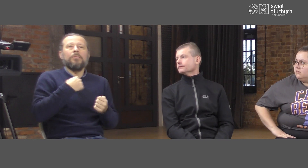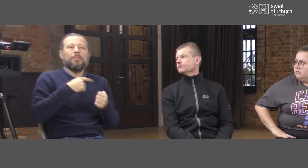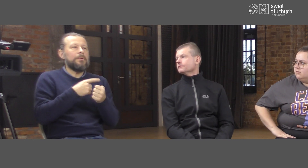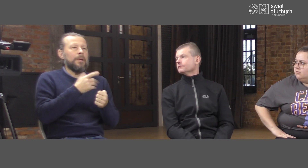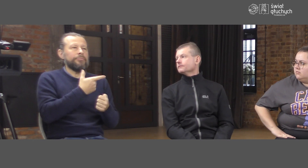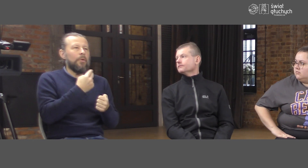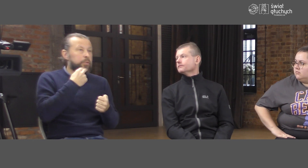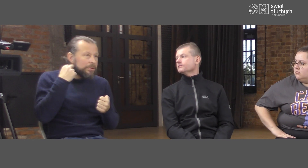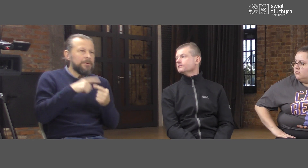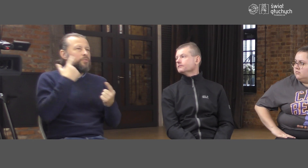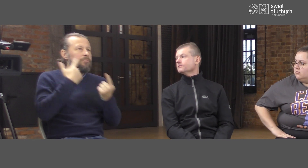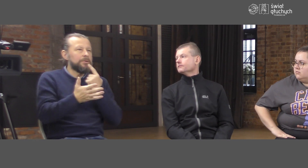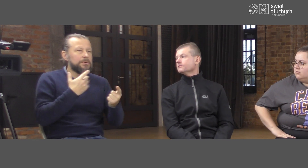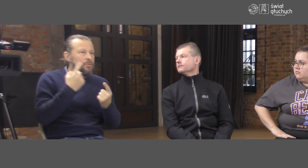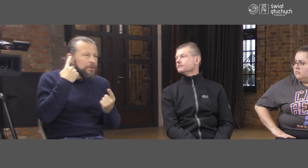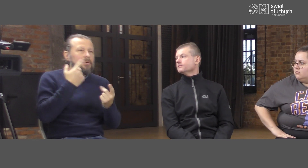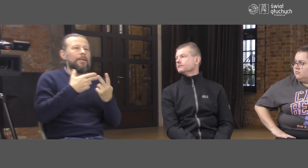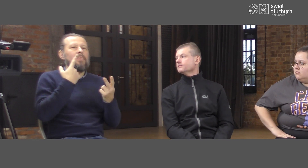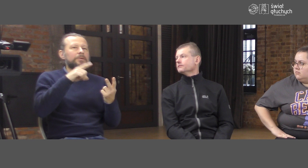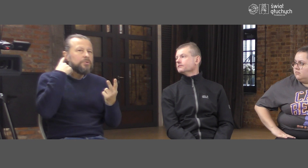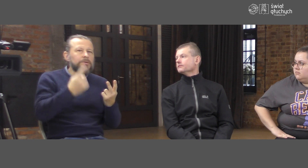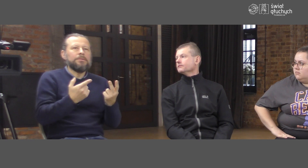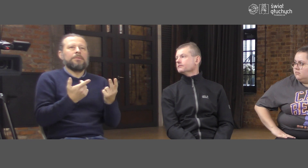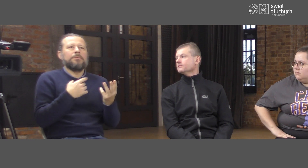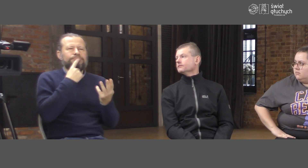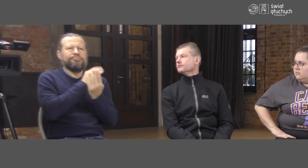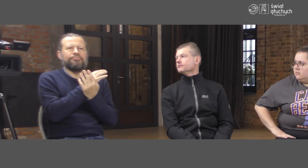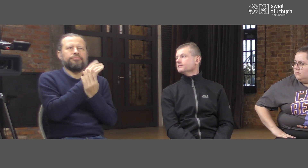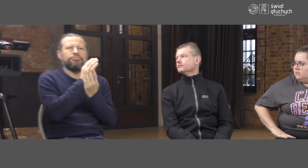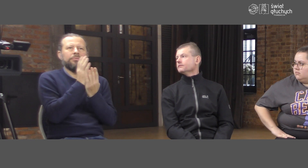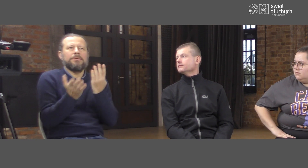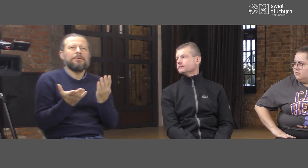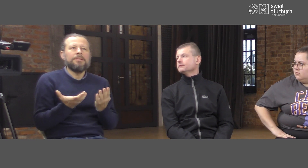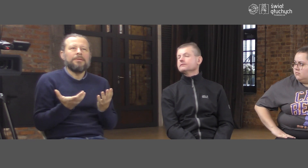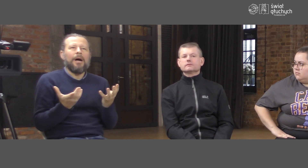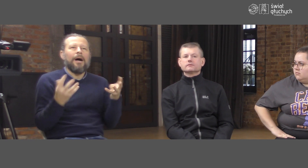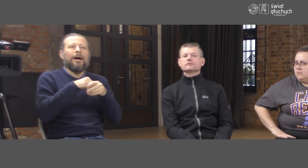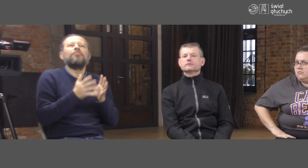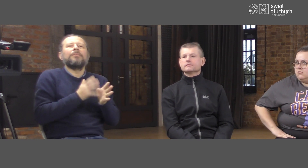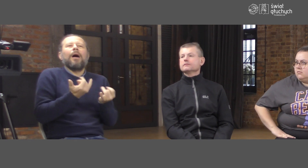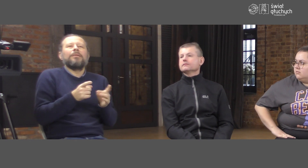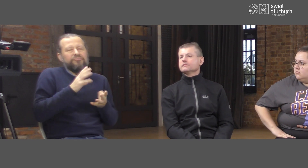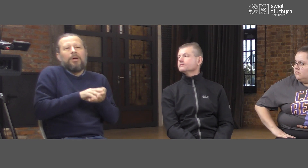In Poland, it's "głusi" (deaf), "słabosłyszący" (hard of hearing), "niesłyszący" (hearing impaired) — so many terms. And how should we sign it?